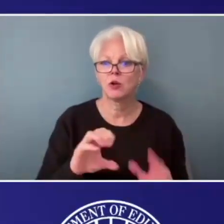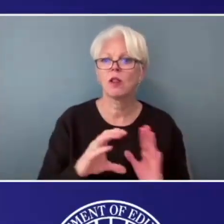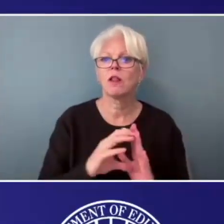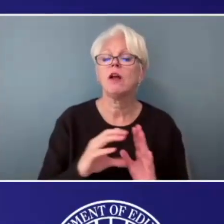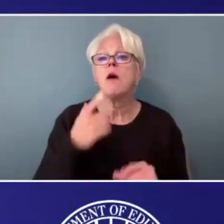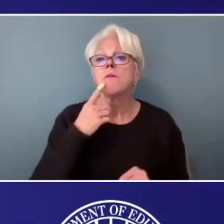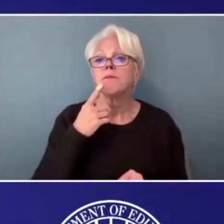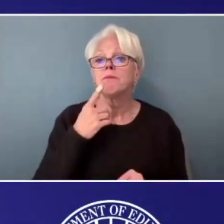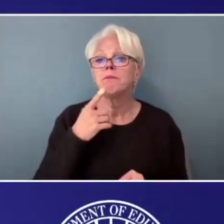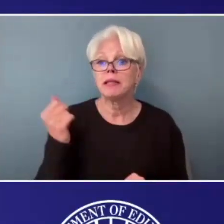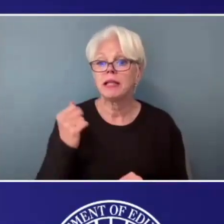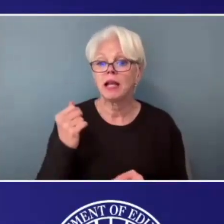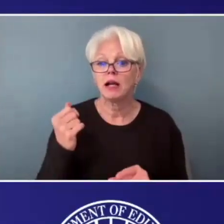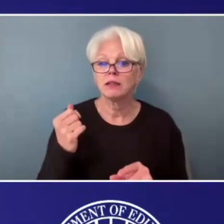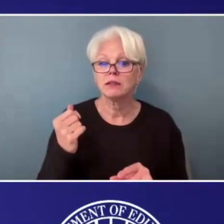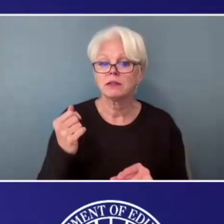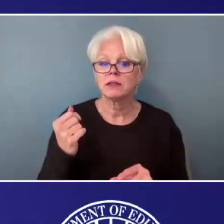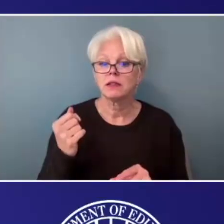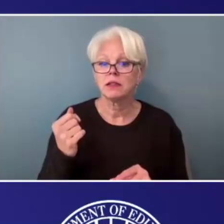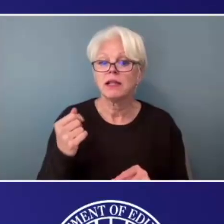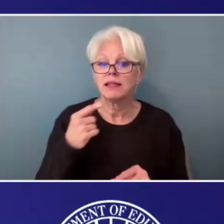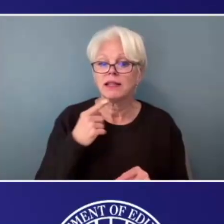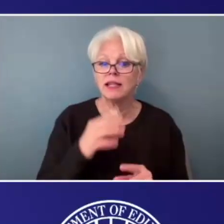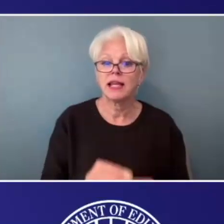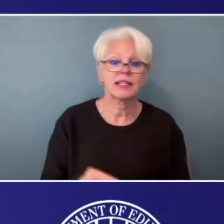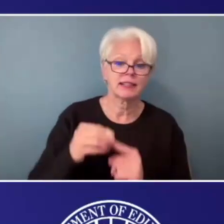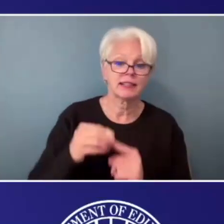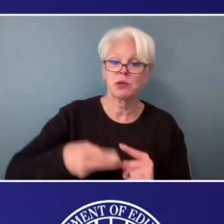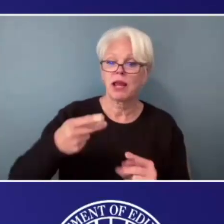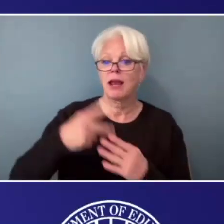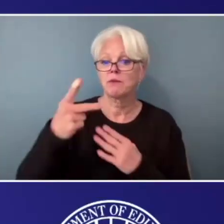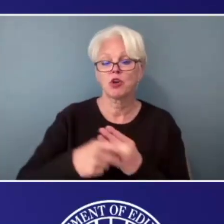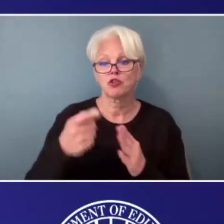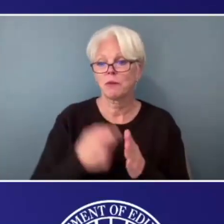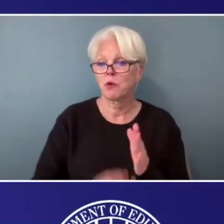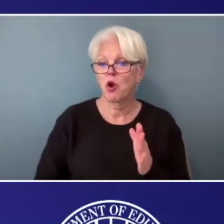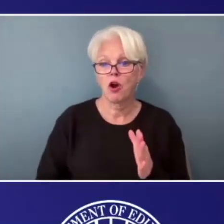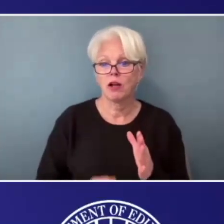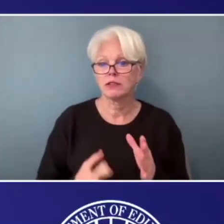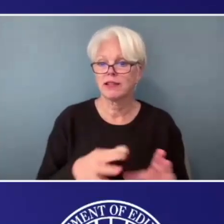high program or cost program, which is, you know, baked in the 428H,